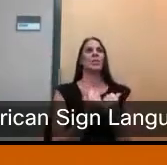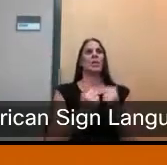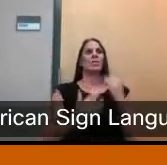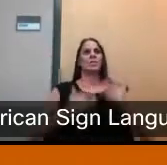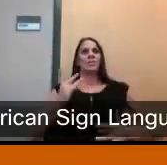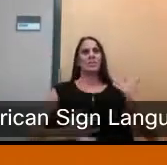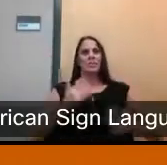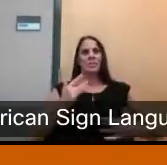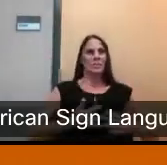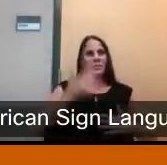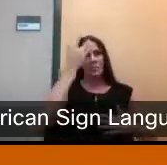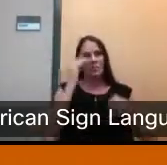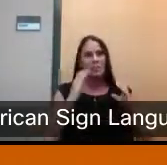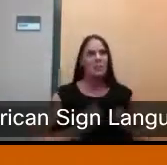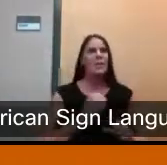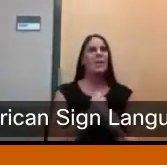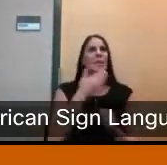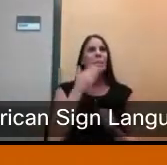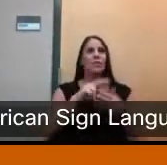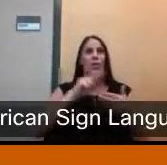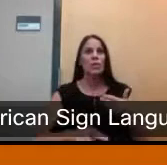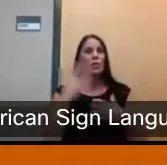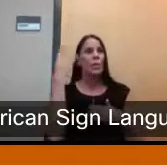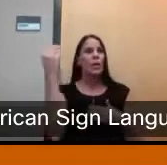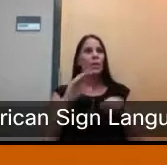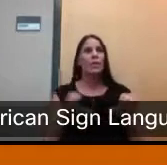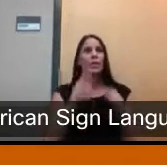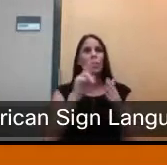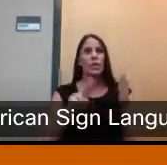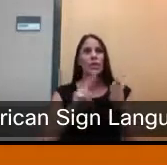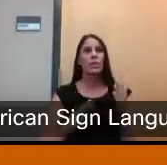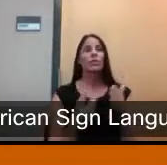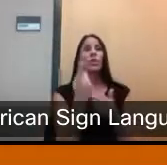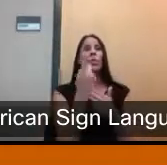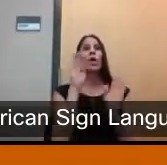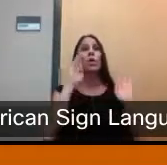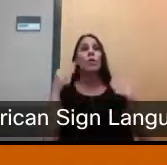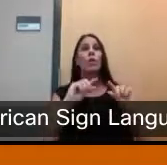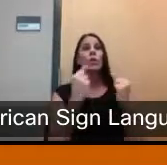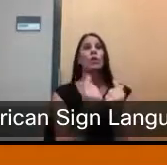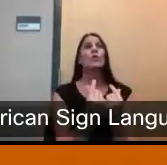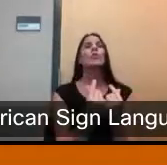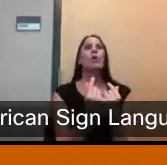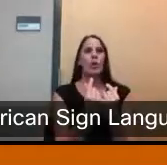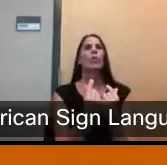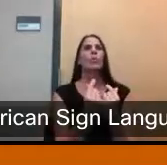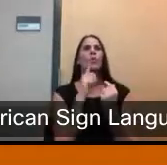and they went out and they did all the research and there was 1 focus group approach. They took in particular that gave them the insight that really drove that whole campaign.